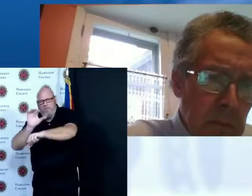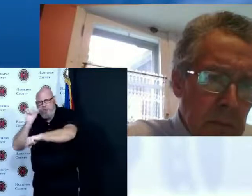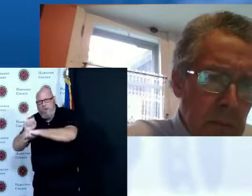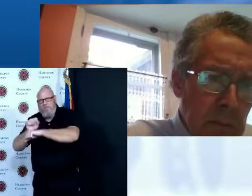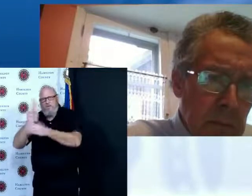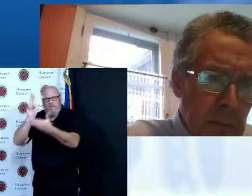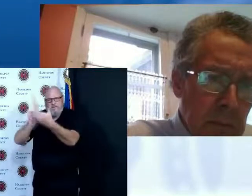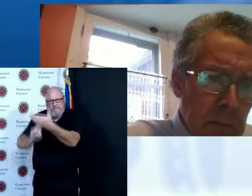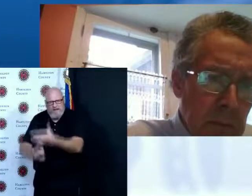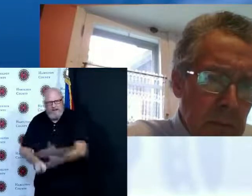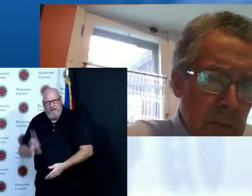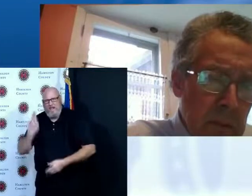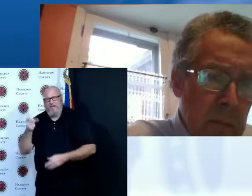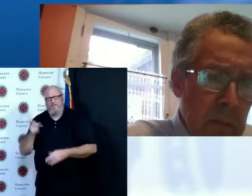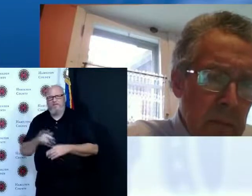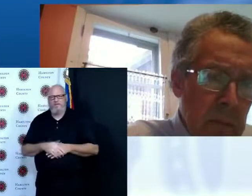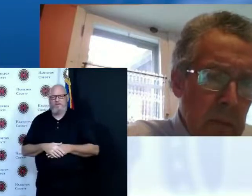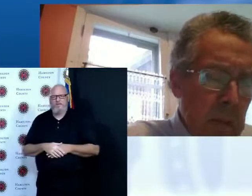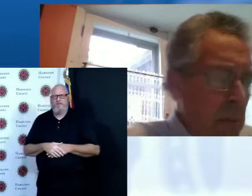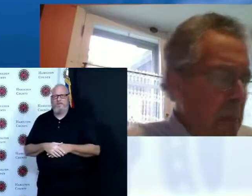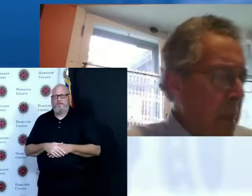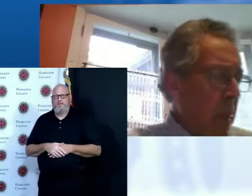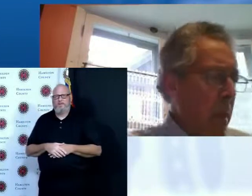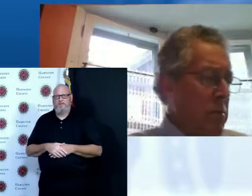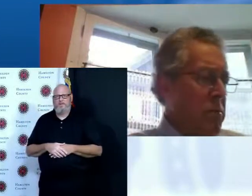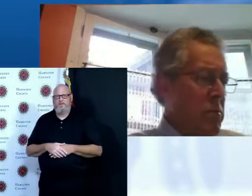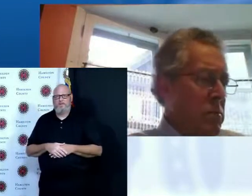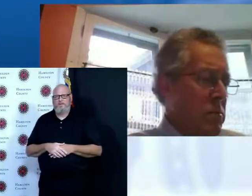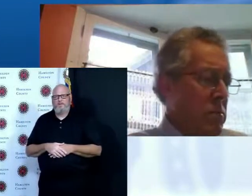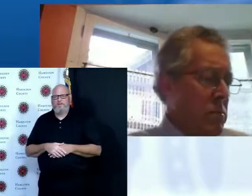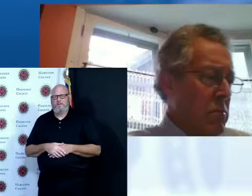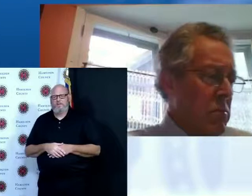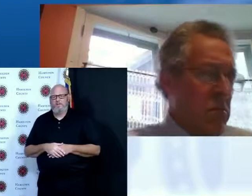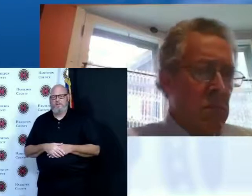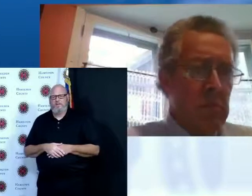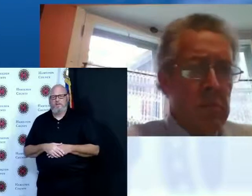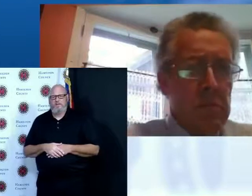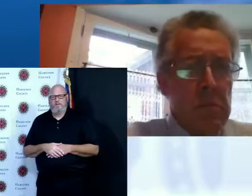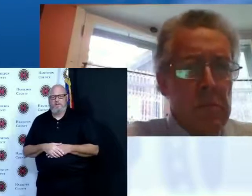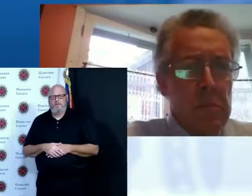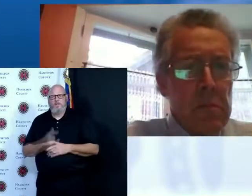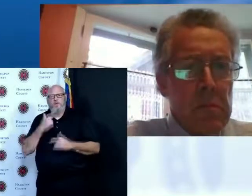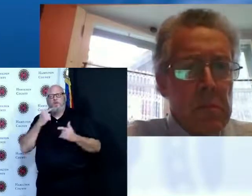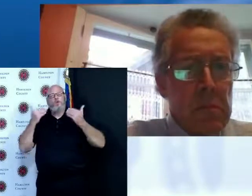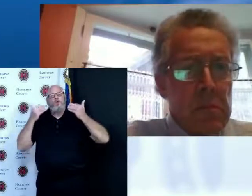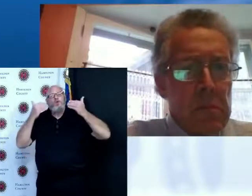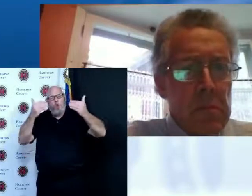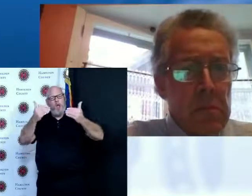two on one for those that are not comfortable on the internet and I think the the next question